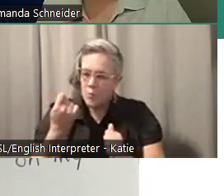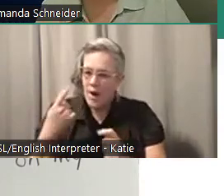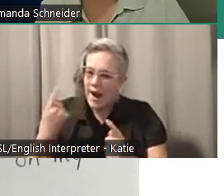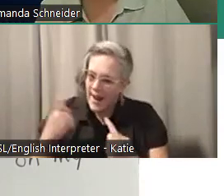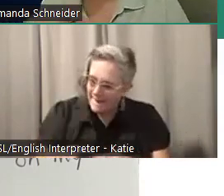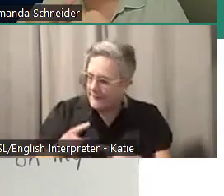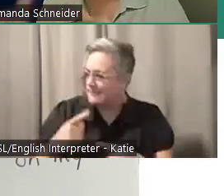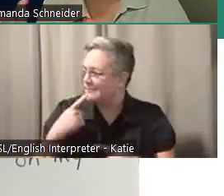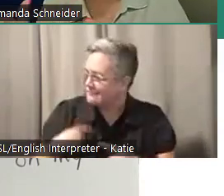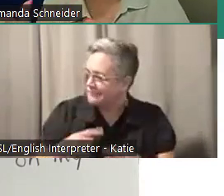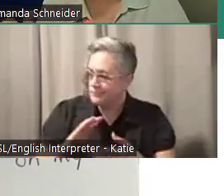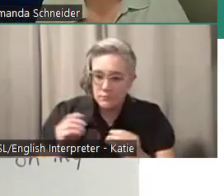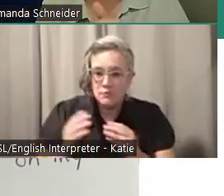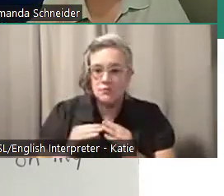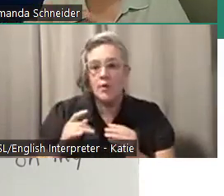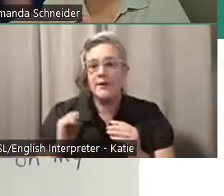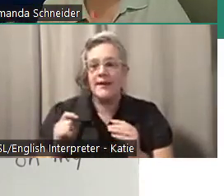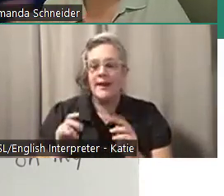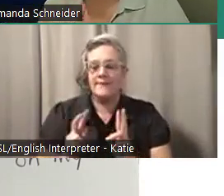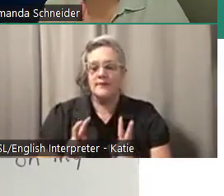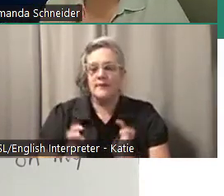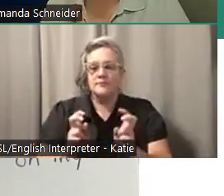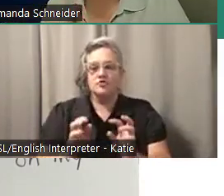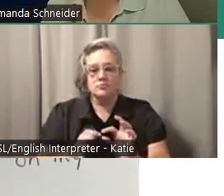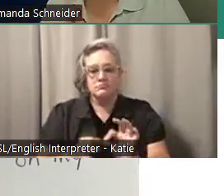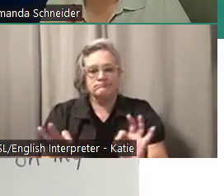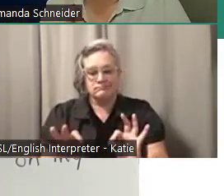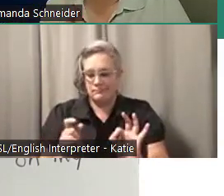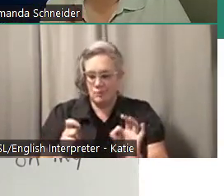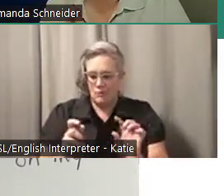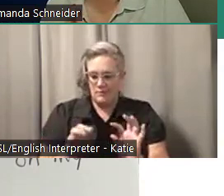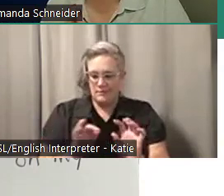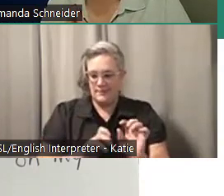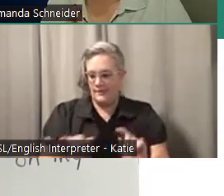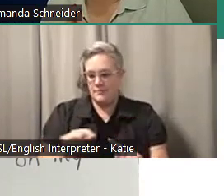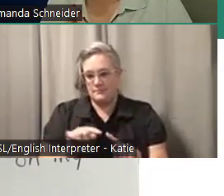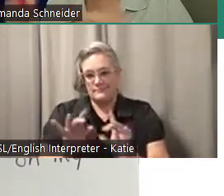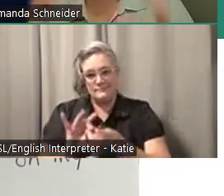You can also think about adding, like, a short caption to it, adding a text directly to, um, the picture.